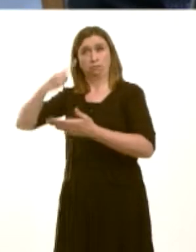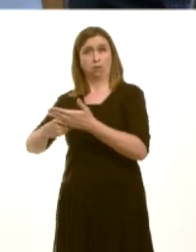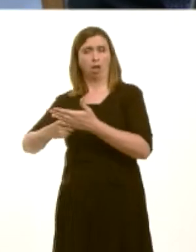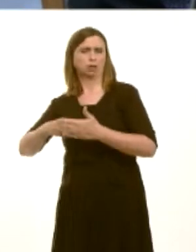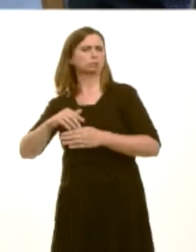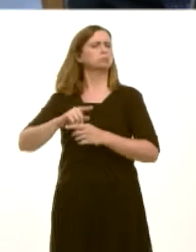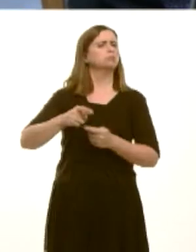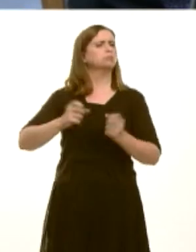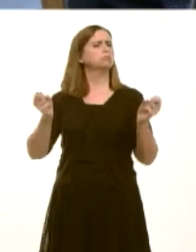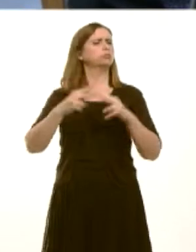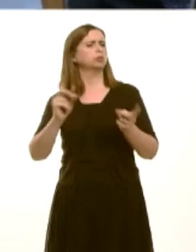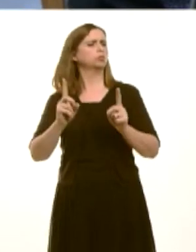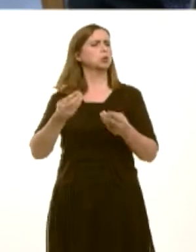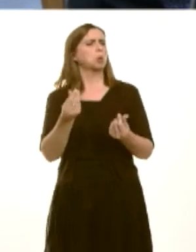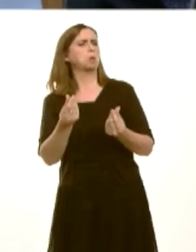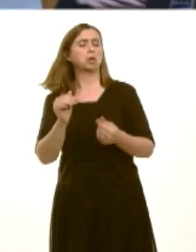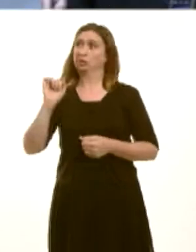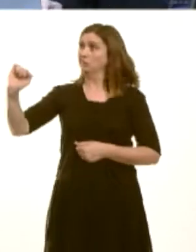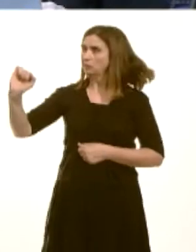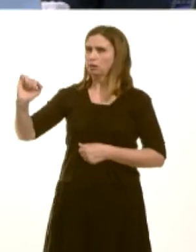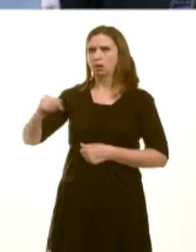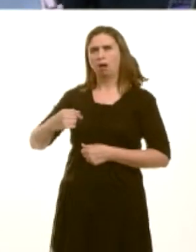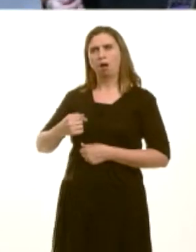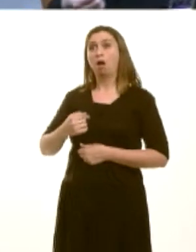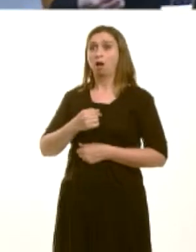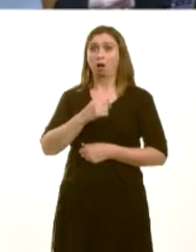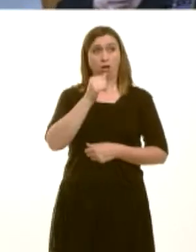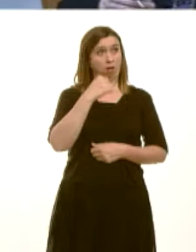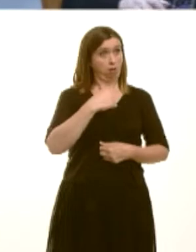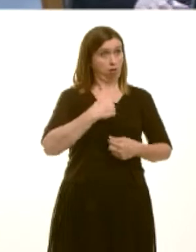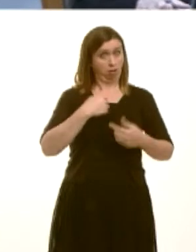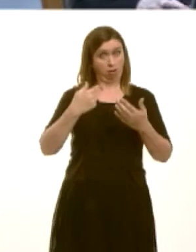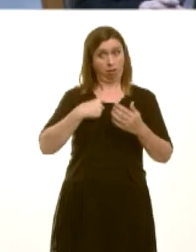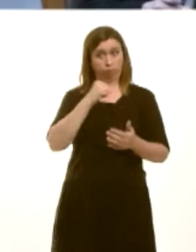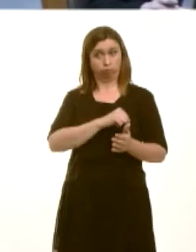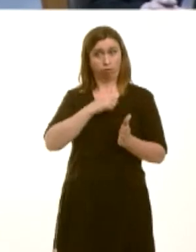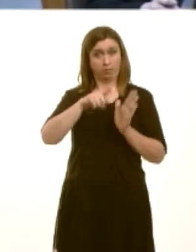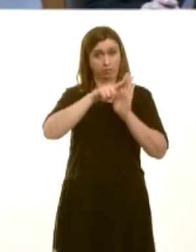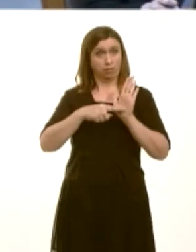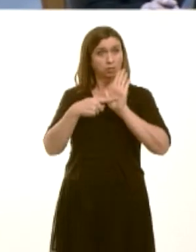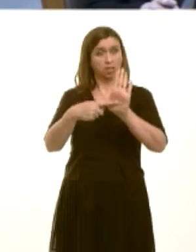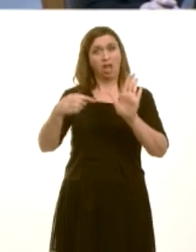I understand what her party has said in terms of the tolls; we have said in our manifesto that we want the tolls to be controlled from Wales.